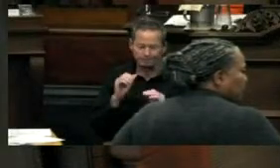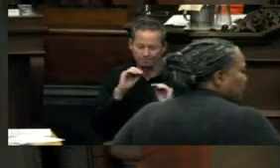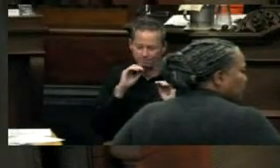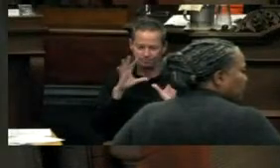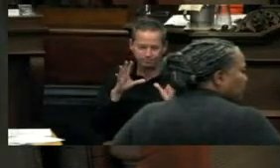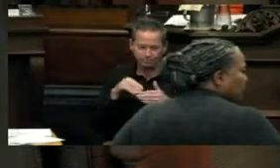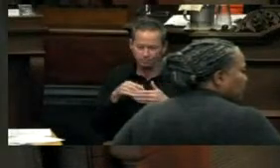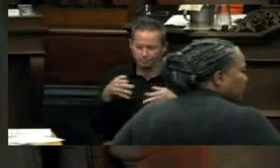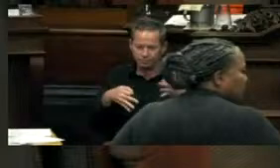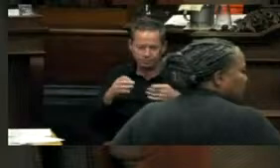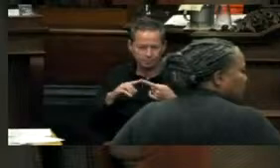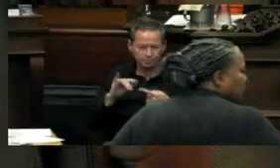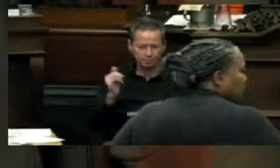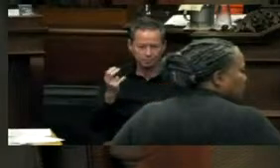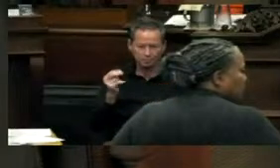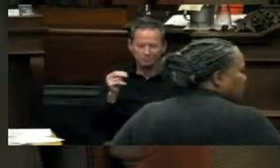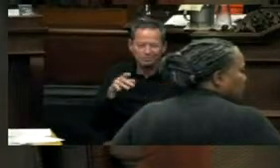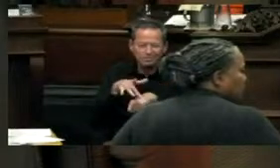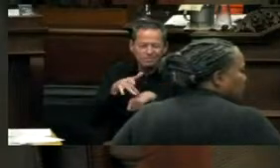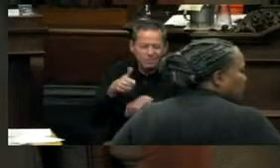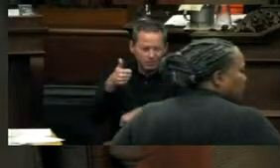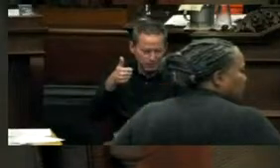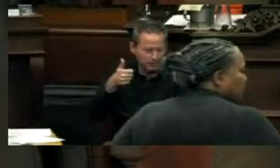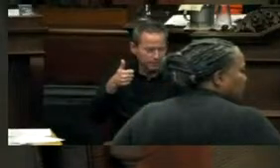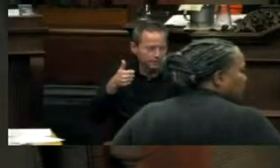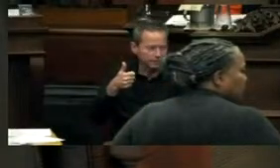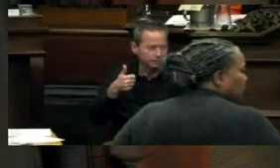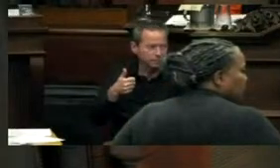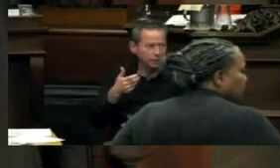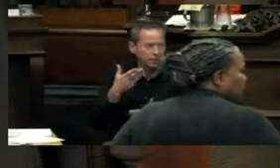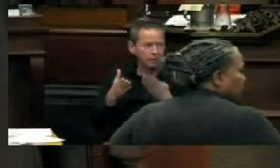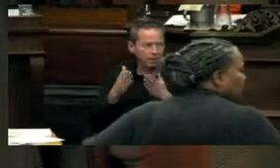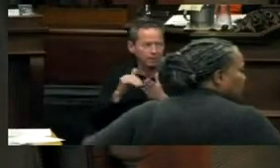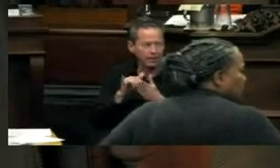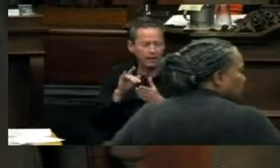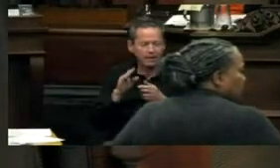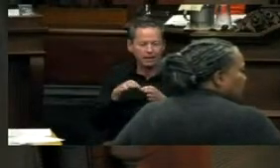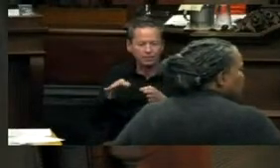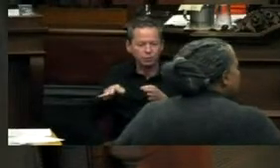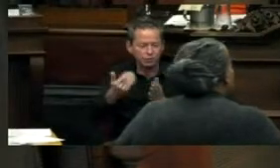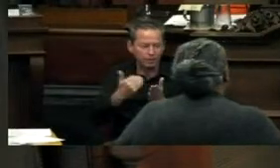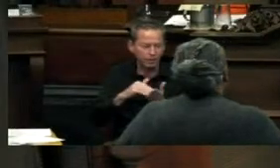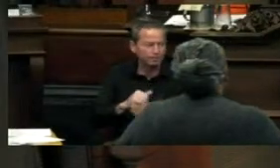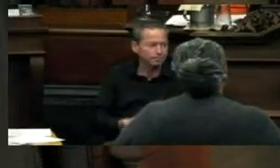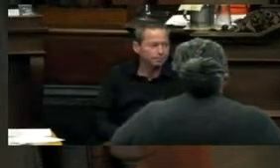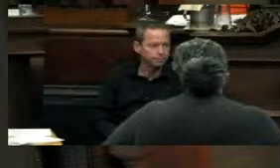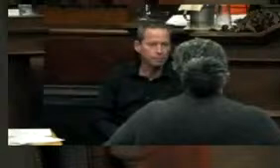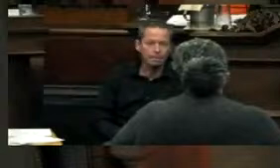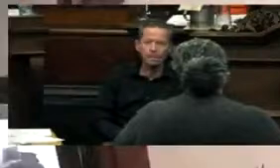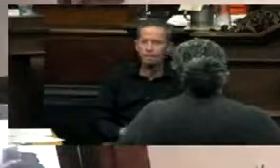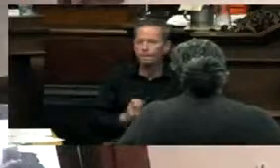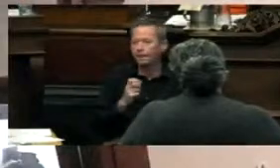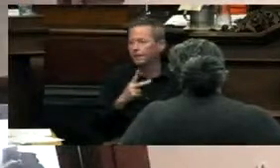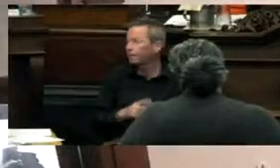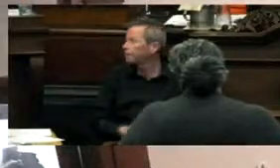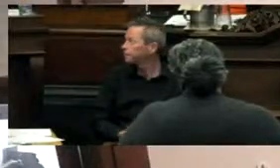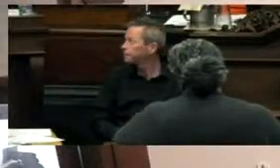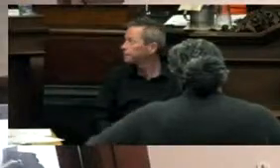there will be internal things happening that that may go on in the next couple of months. But yeah, nothing in court until